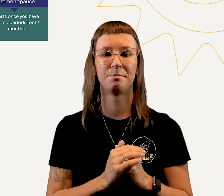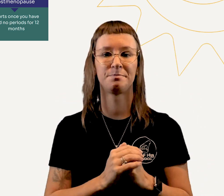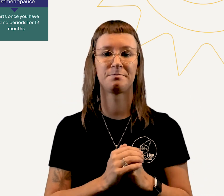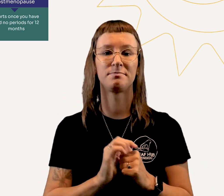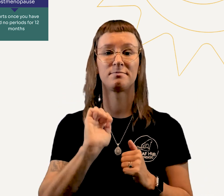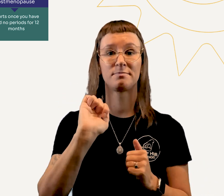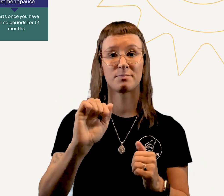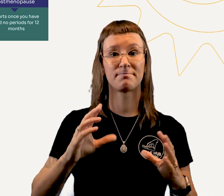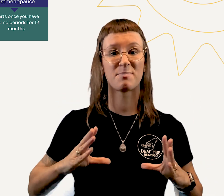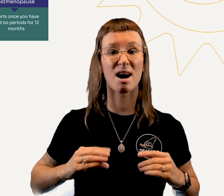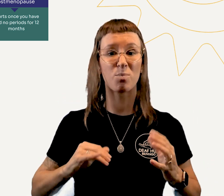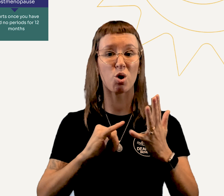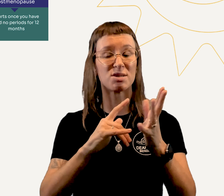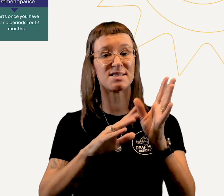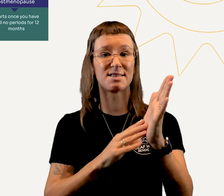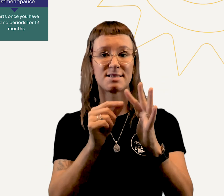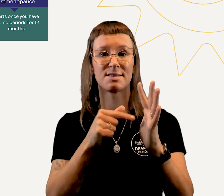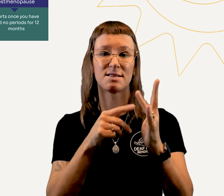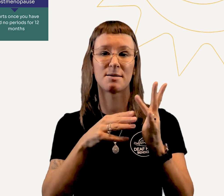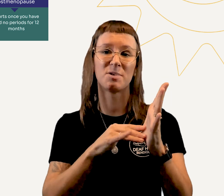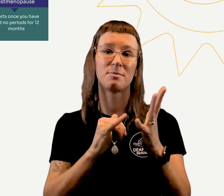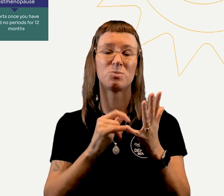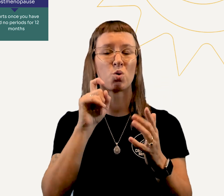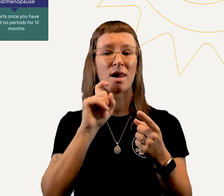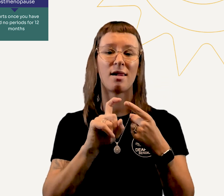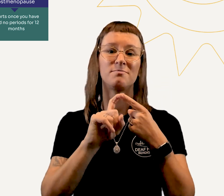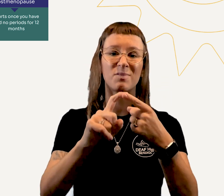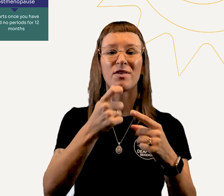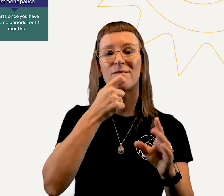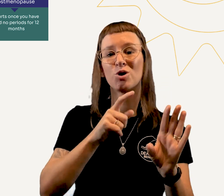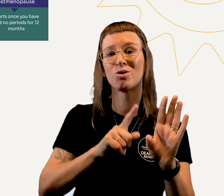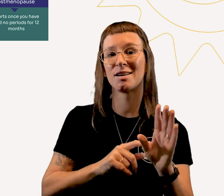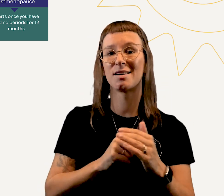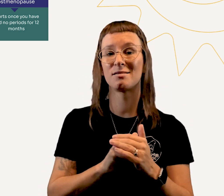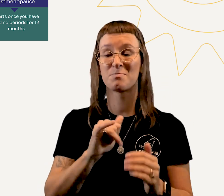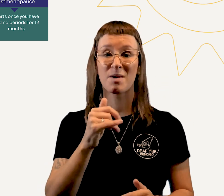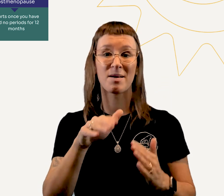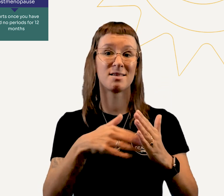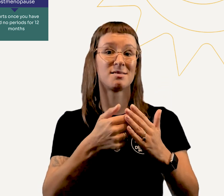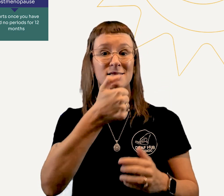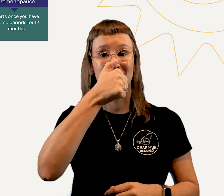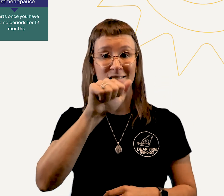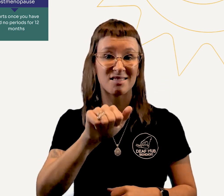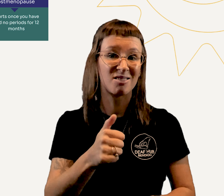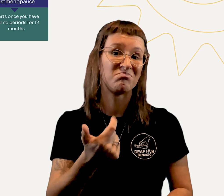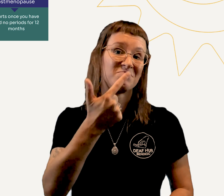Symptoms of menopause may continue for a few years into your 60s, 70s and 80s; for how long will vary for each woman.